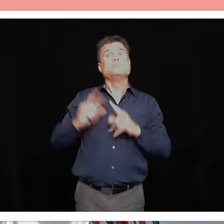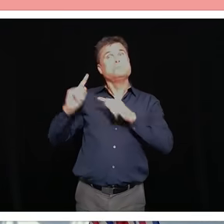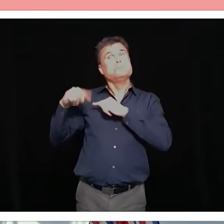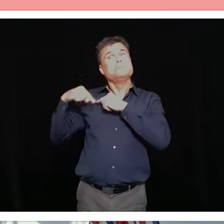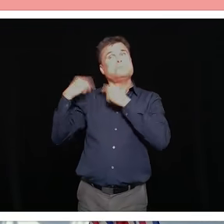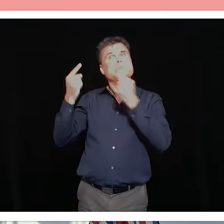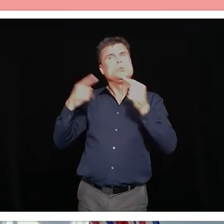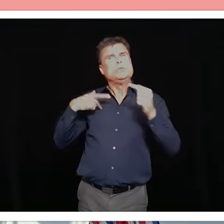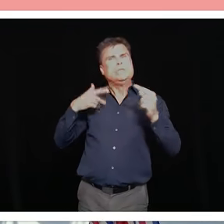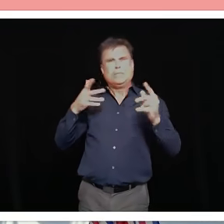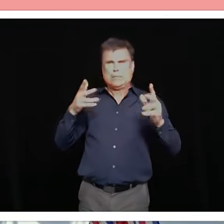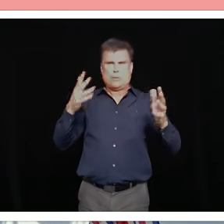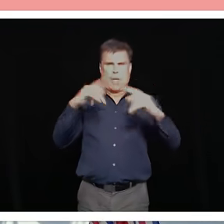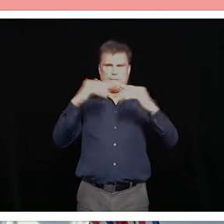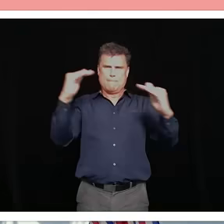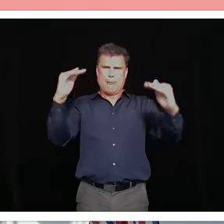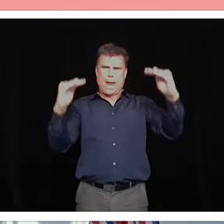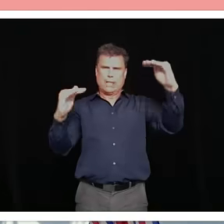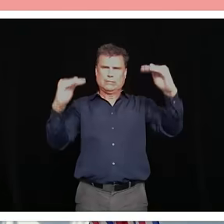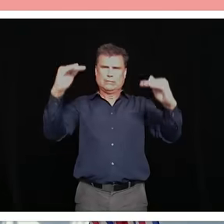from every single case and that is the things